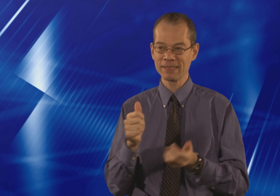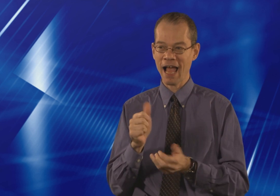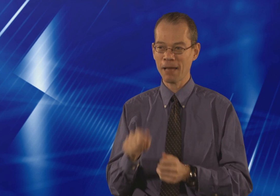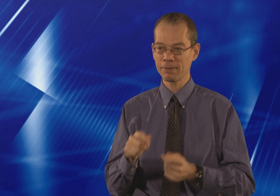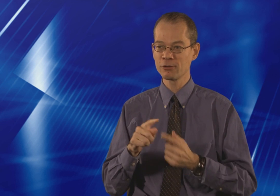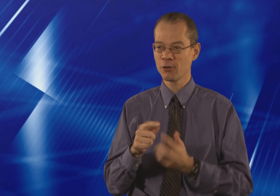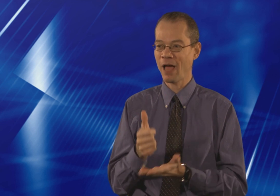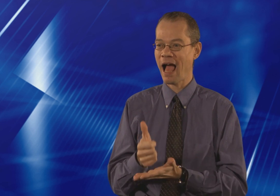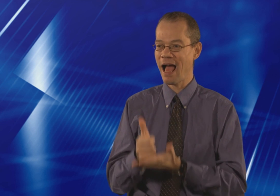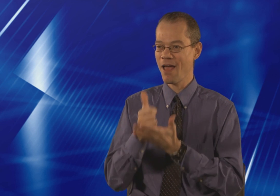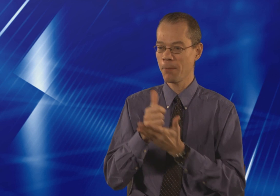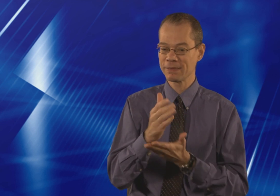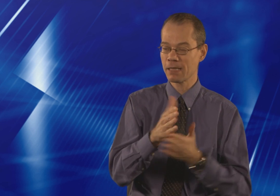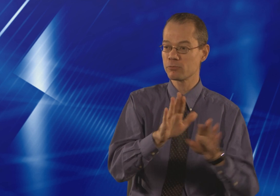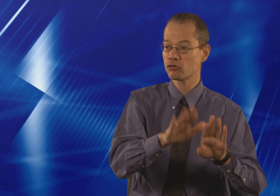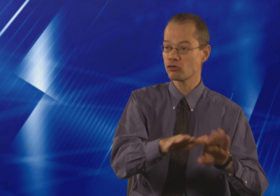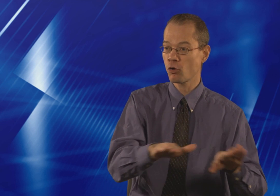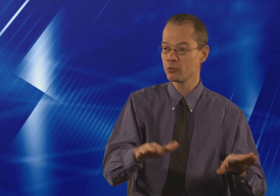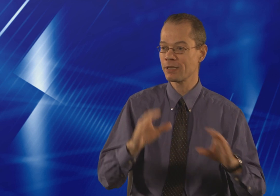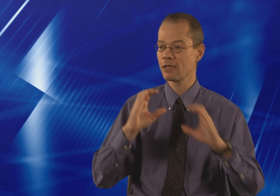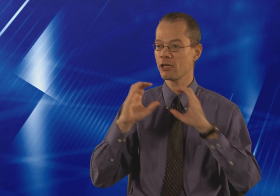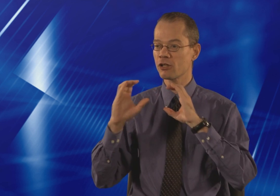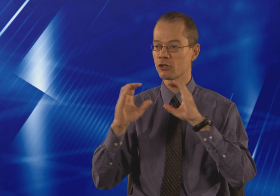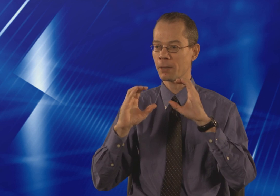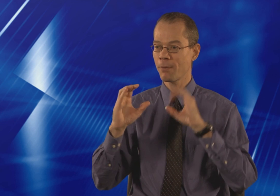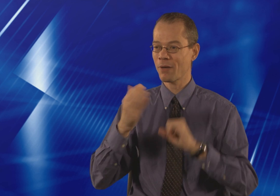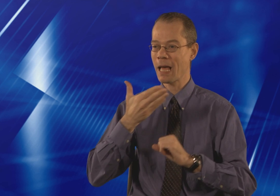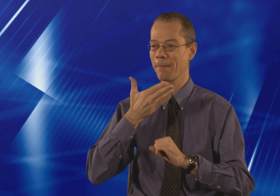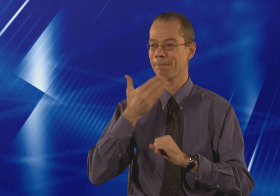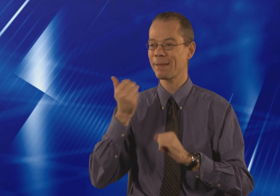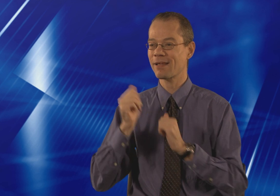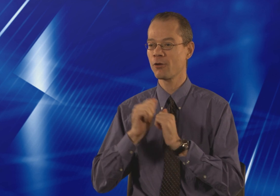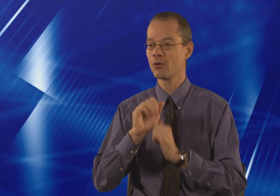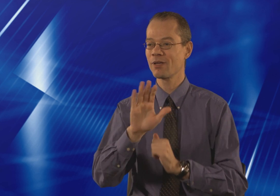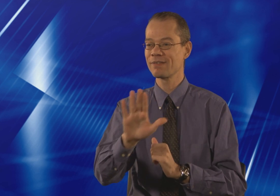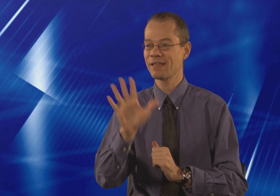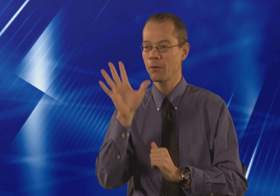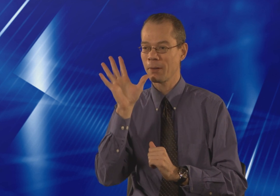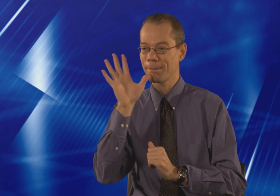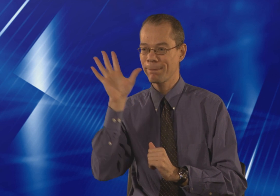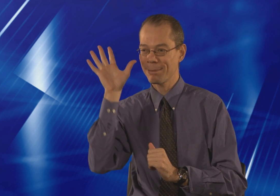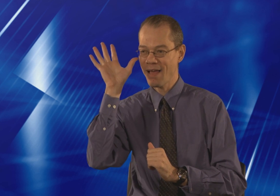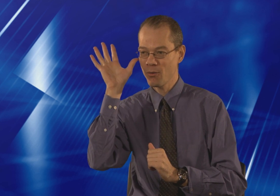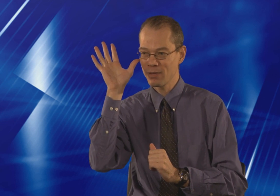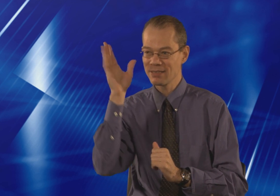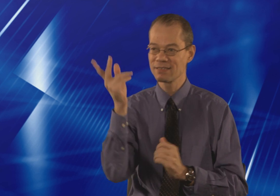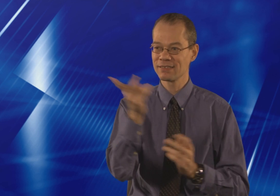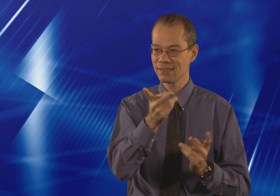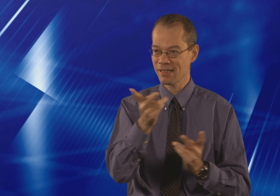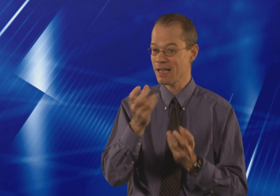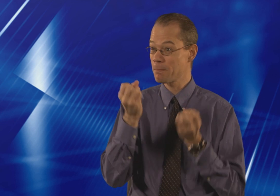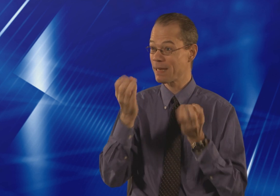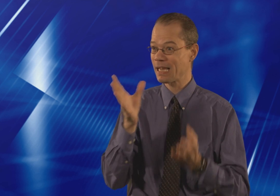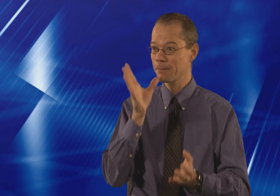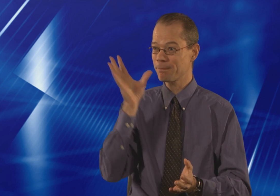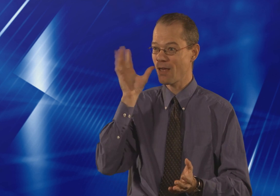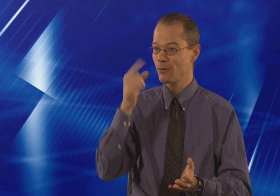That gives me the opportunity to communicate with children better than maybe their parents.